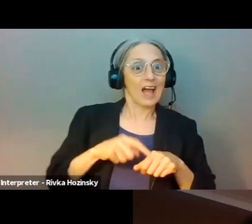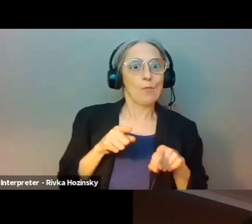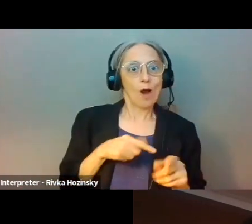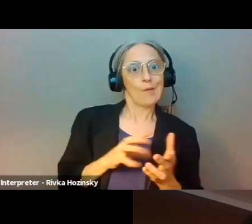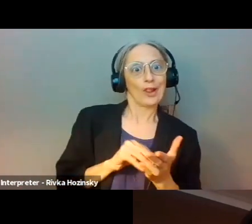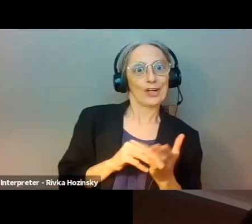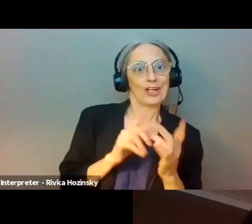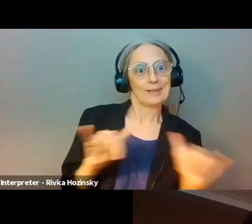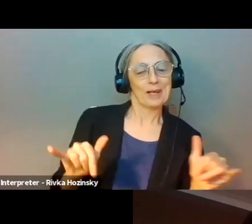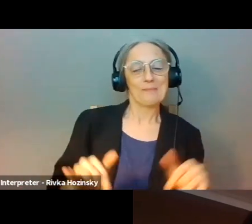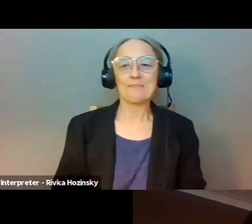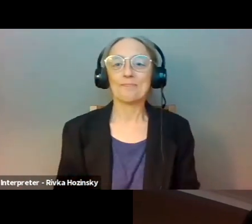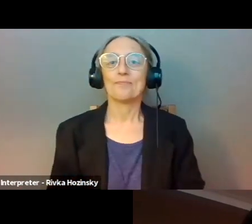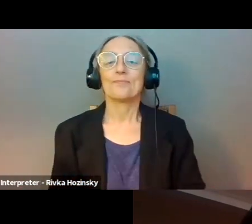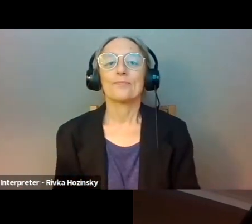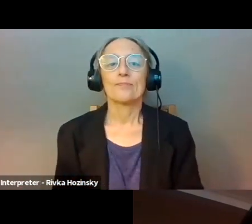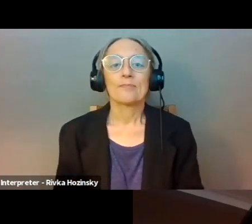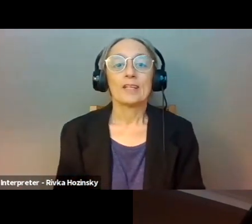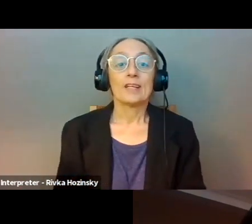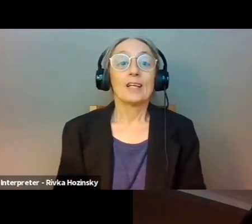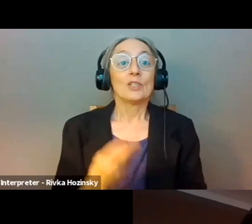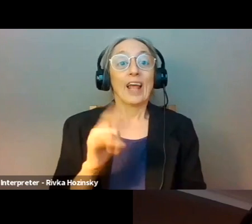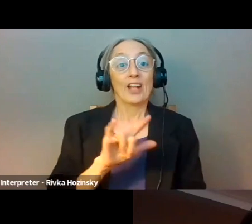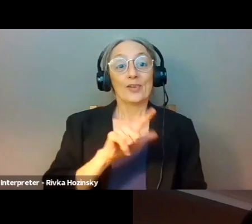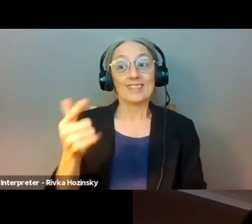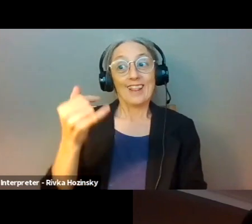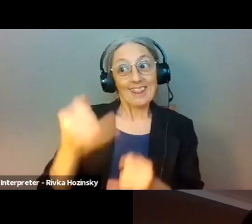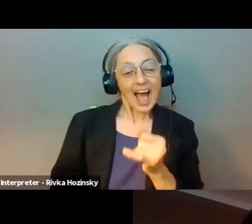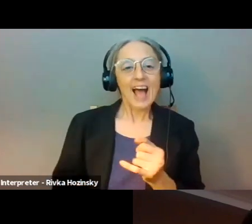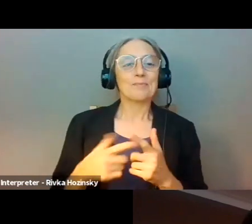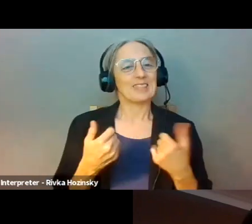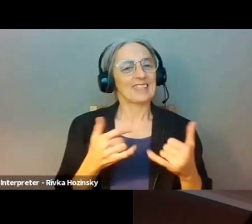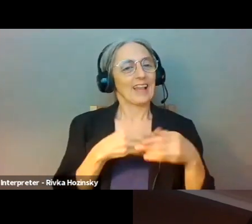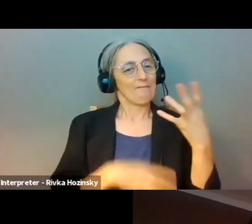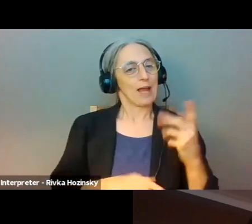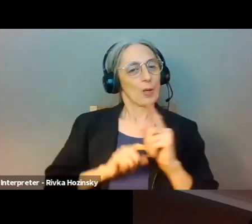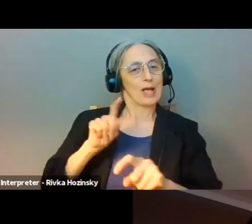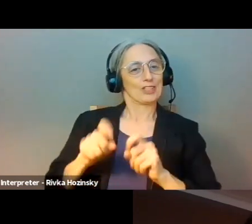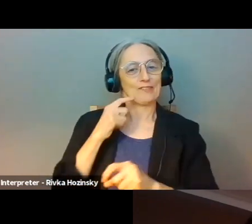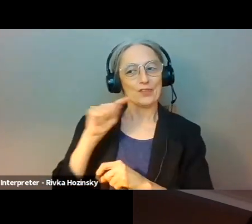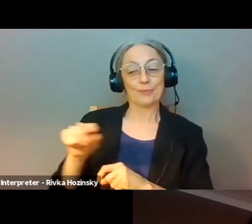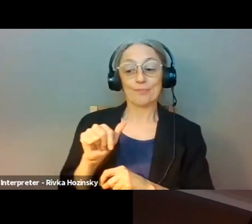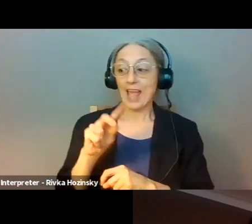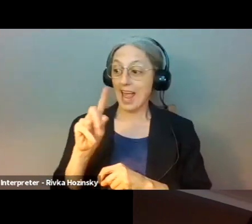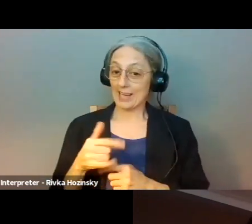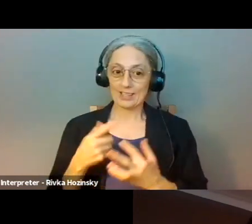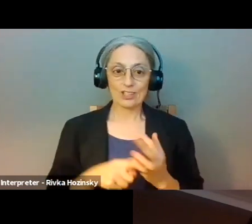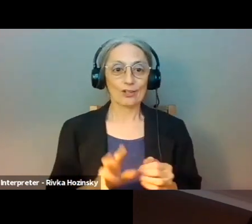I think even though you're going last, Hillary, there are a lot of questions for you. Andy, I will let you start voicing some of those.